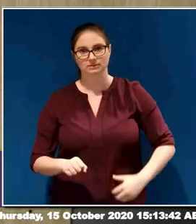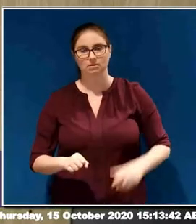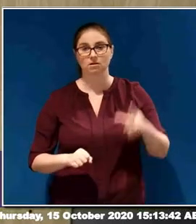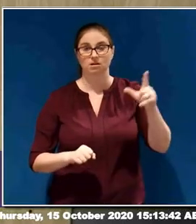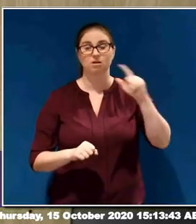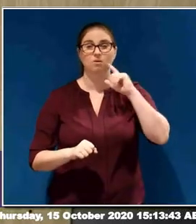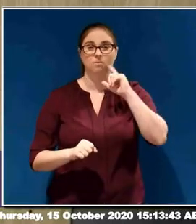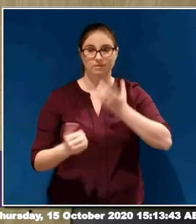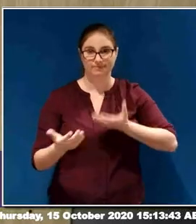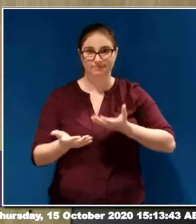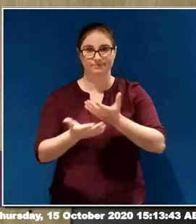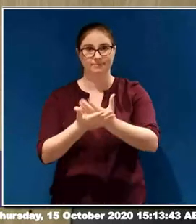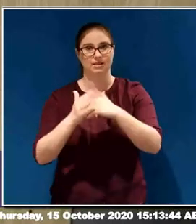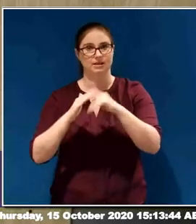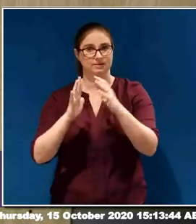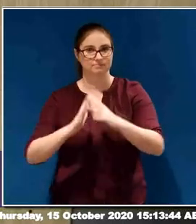Busy times.